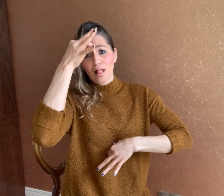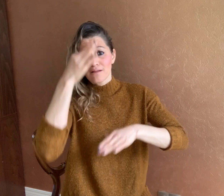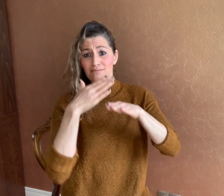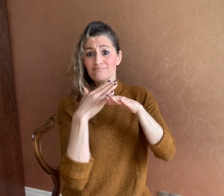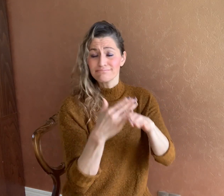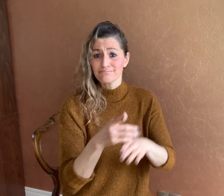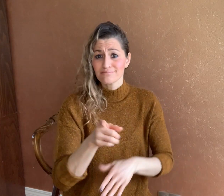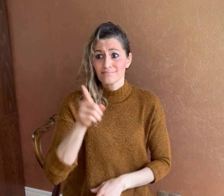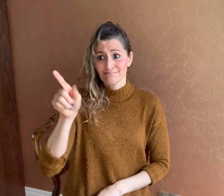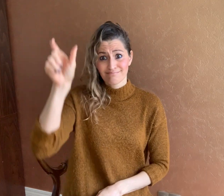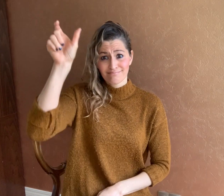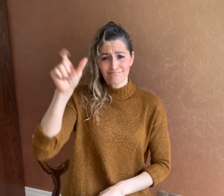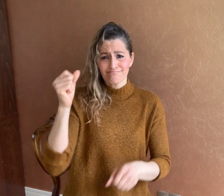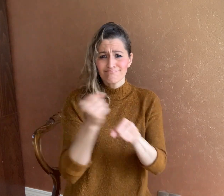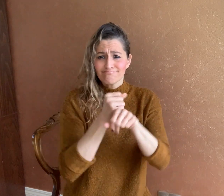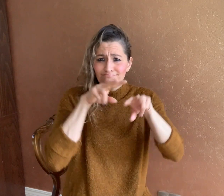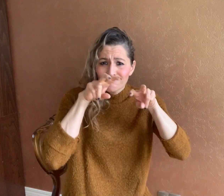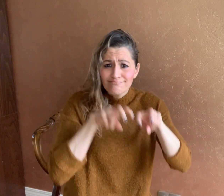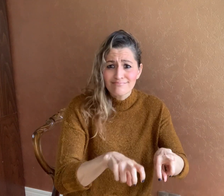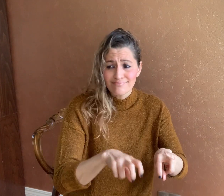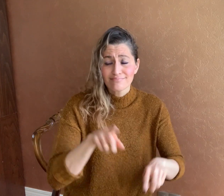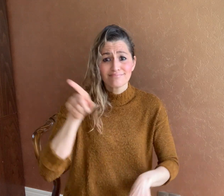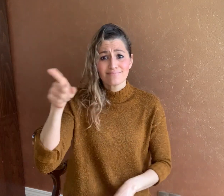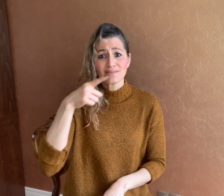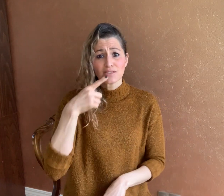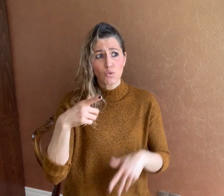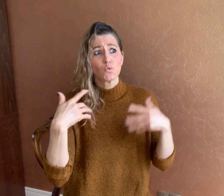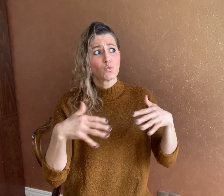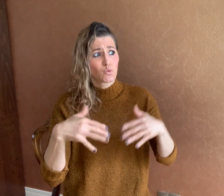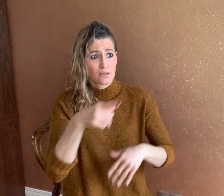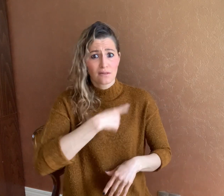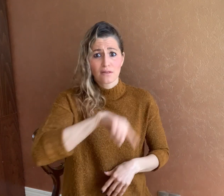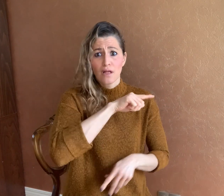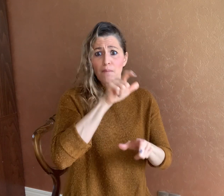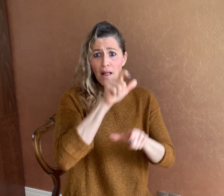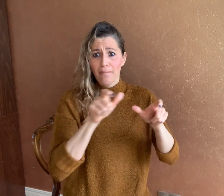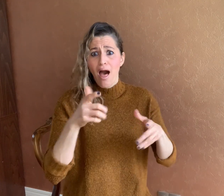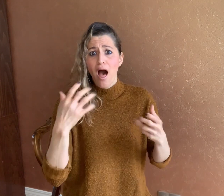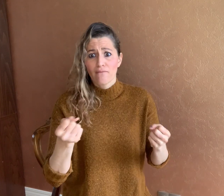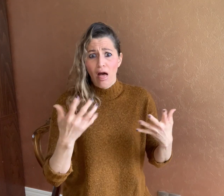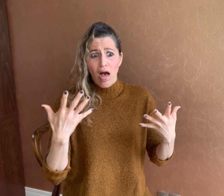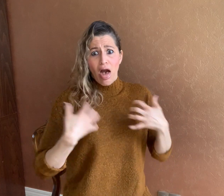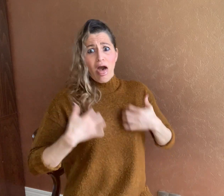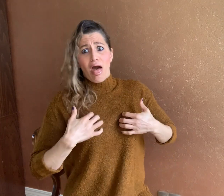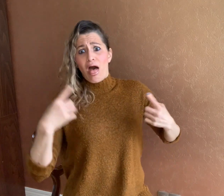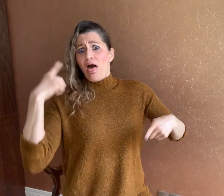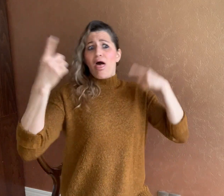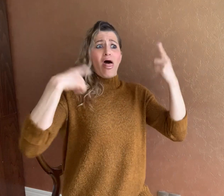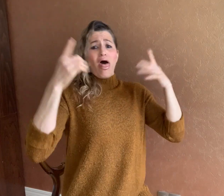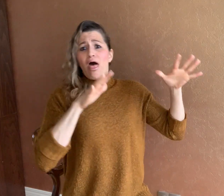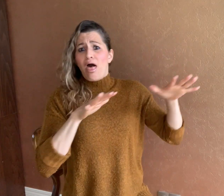epidemiologists so it is important to hold fast